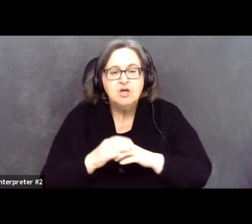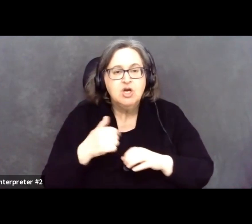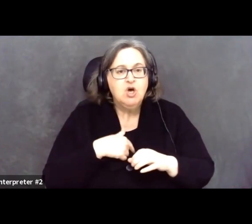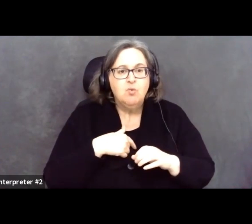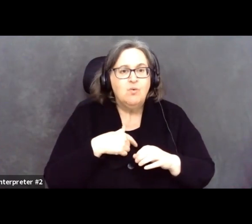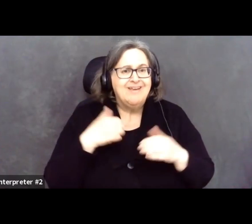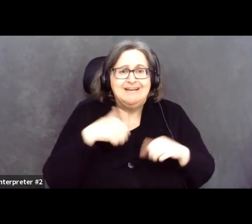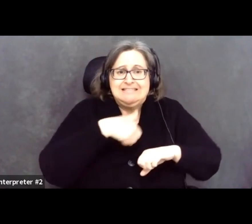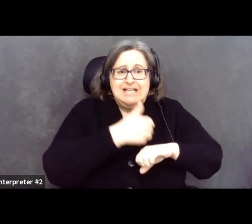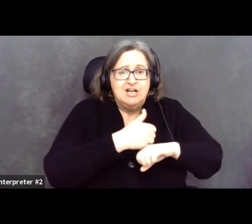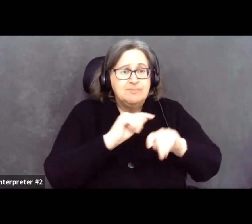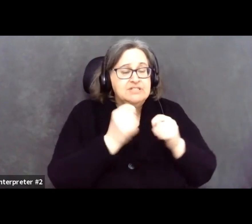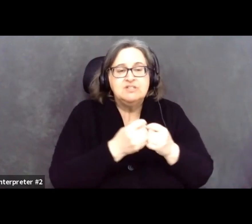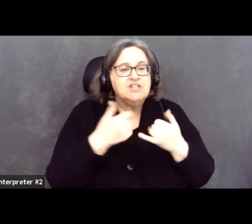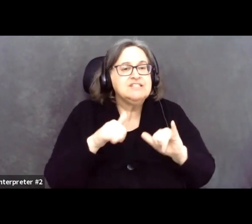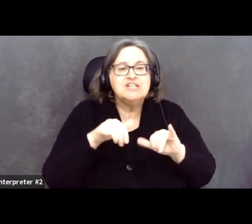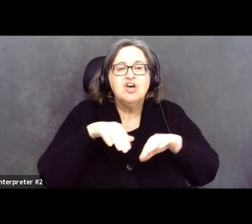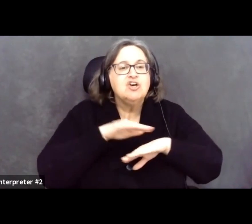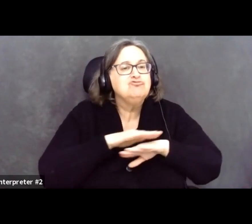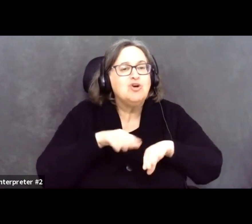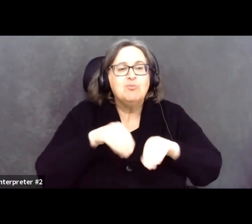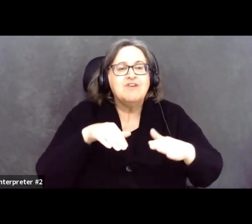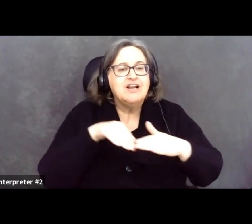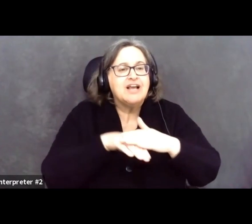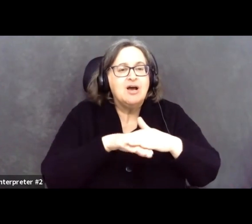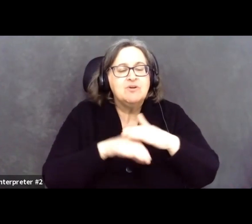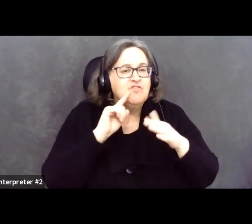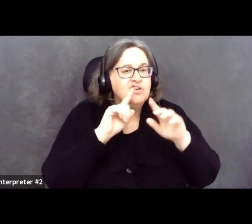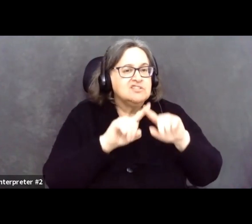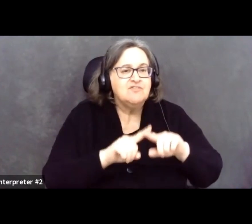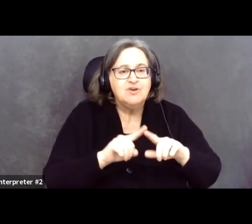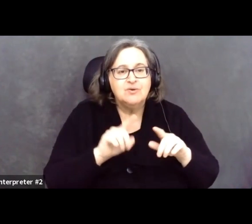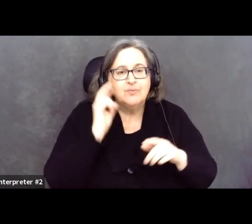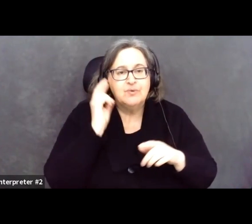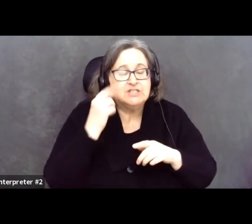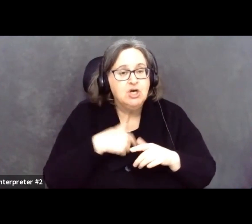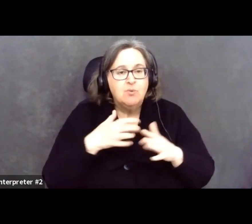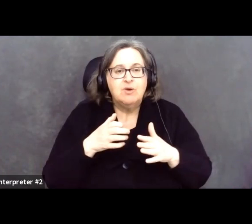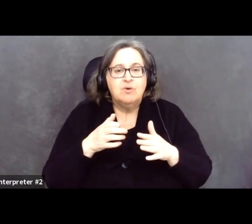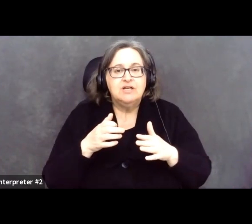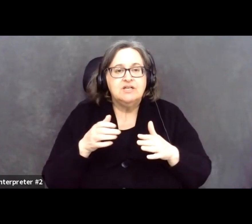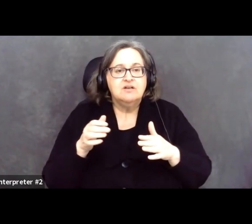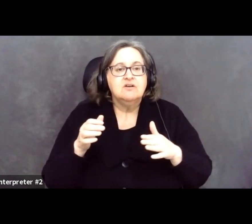wouldn't provide the accommodations for all kinds of reasons. We wanted to fill the gap between